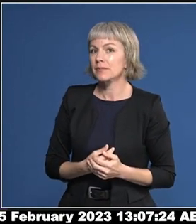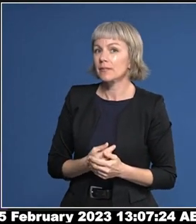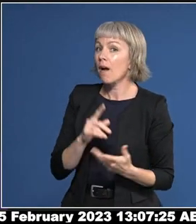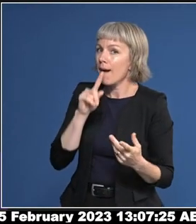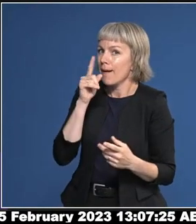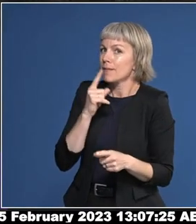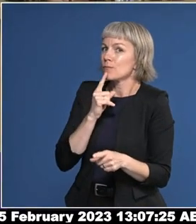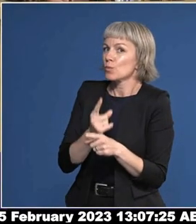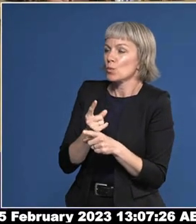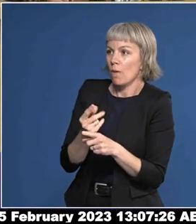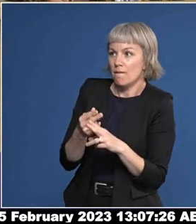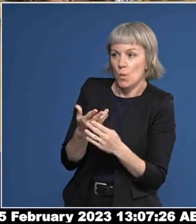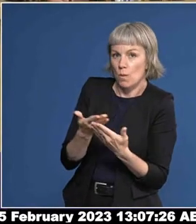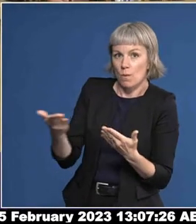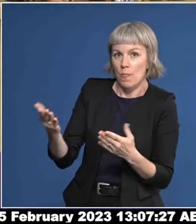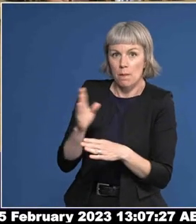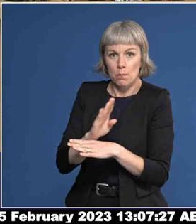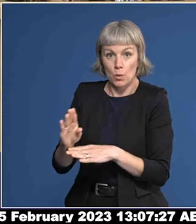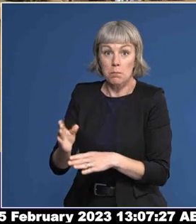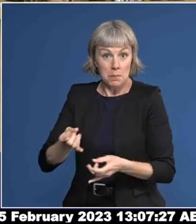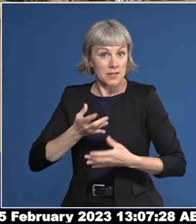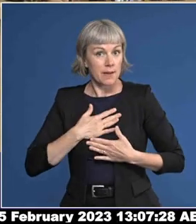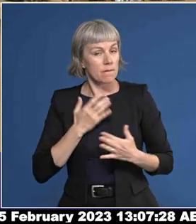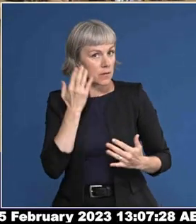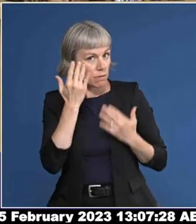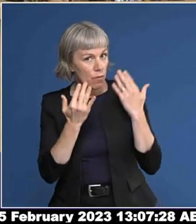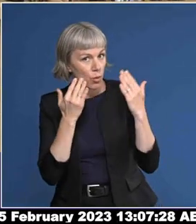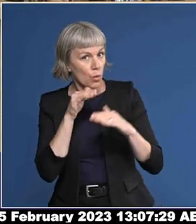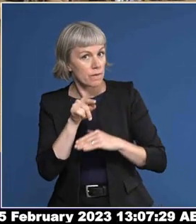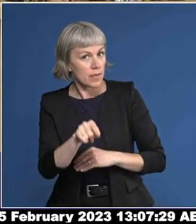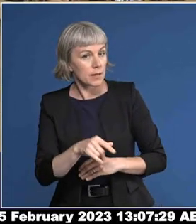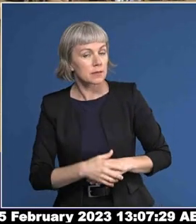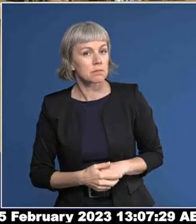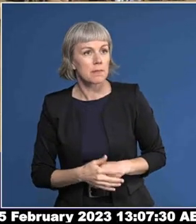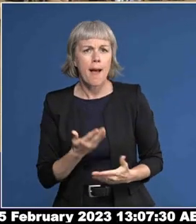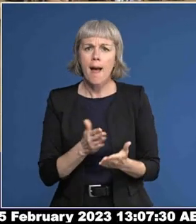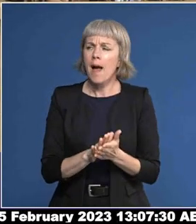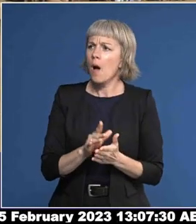given that consideration personally in terms of how I might be able to upskill and mentor